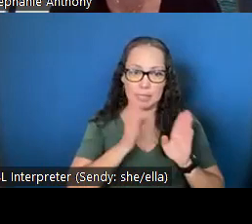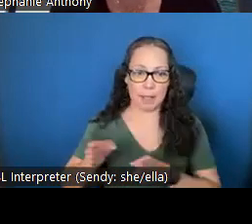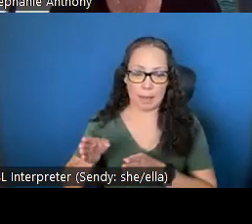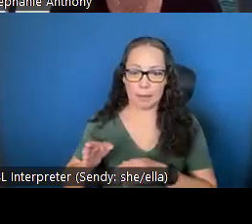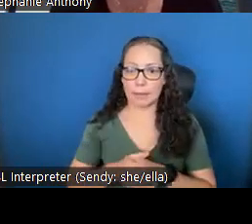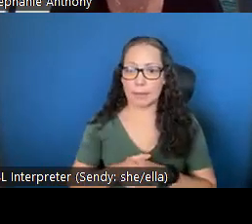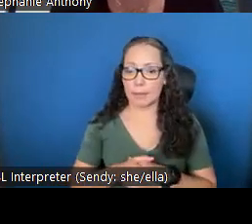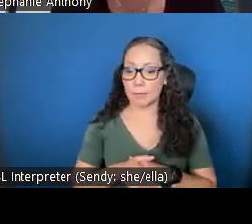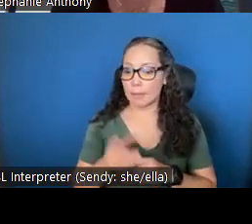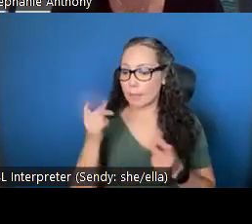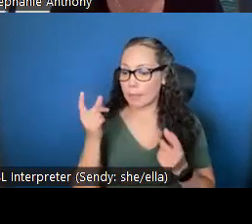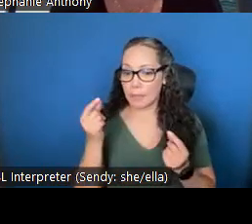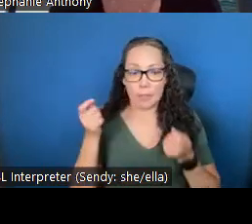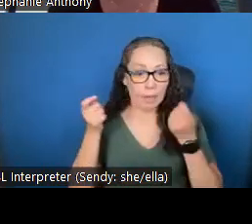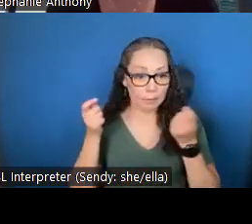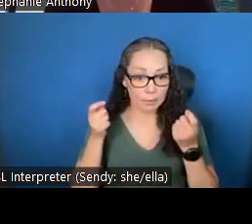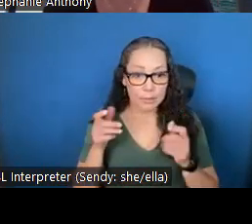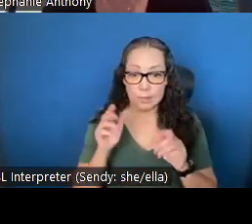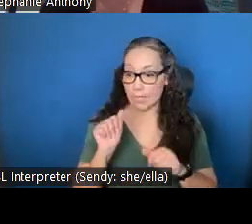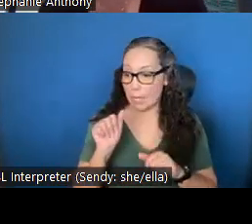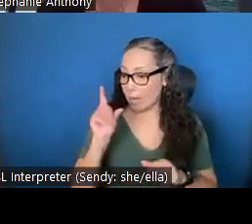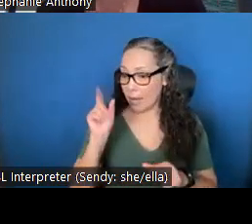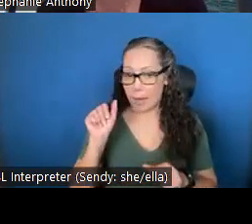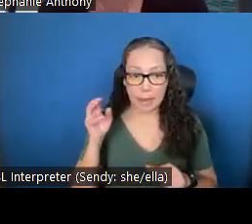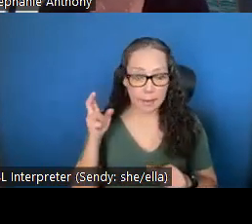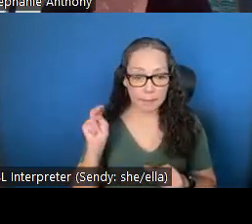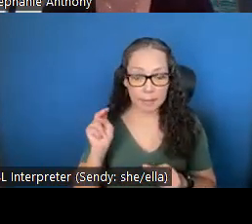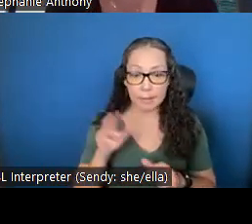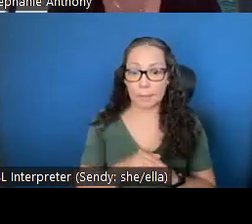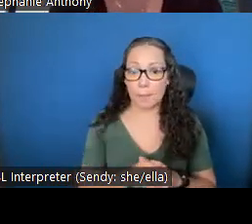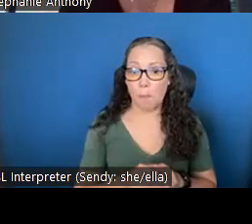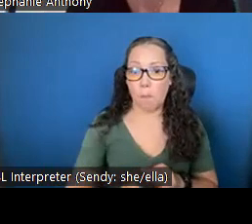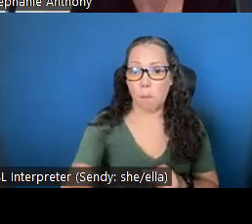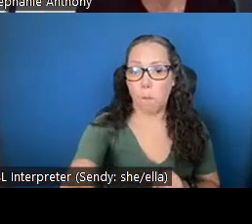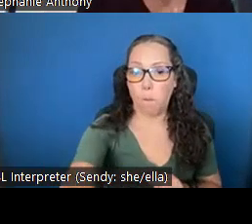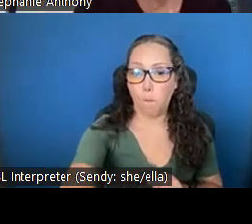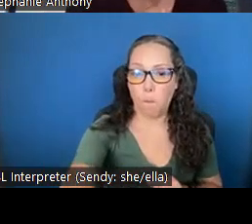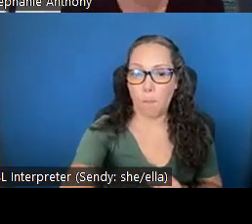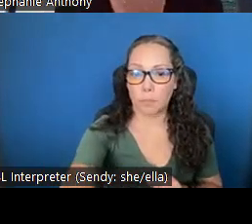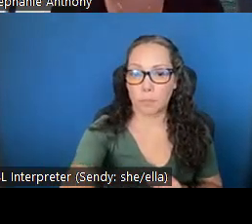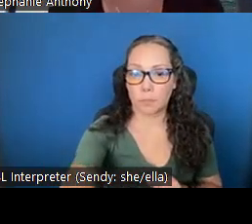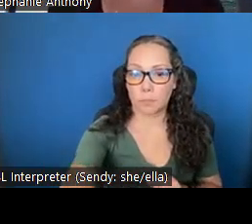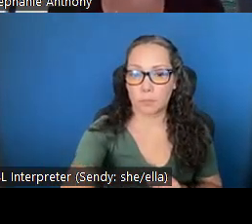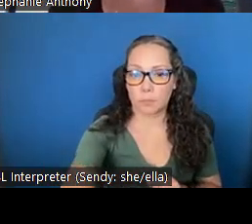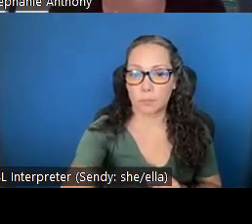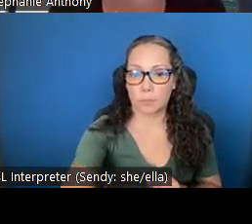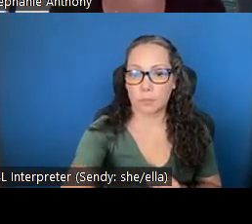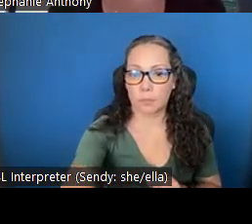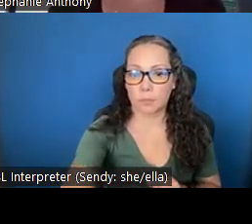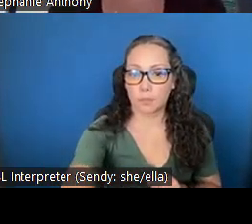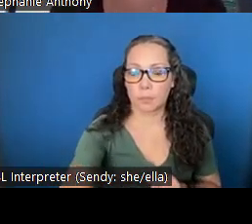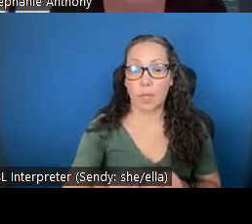governance Administration um you know the goal here or the the recommendation or or or goal we're